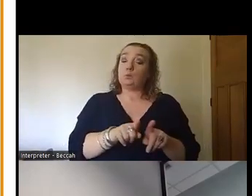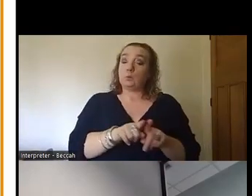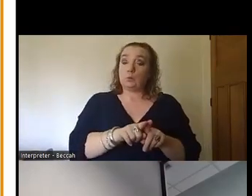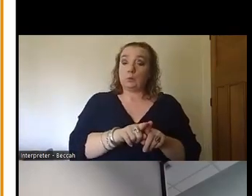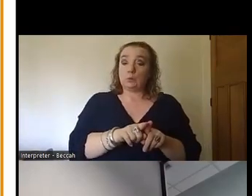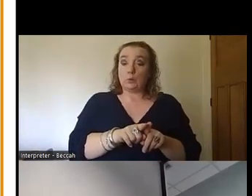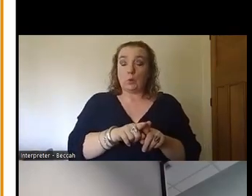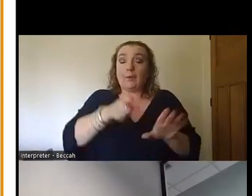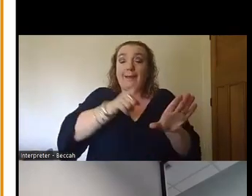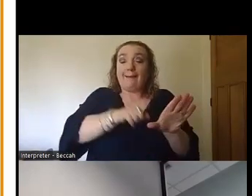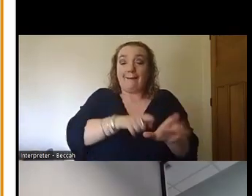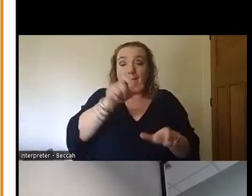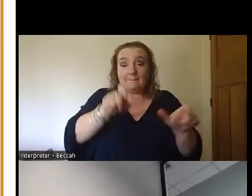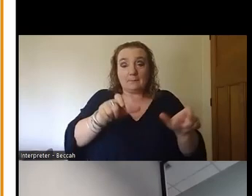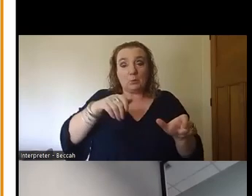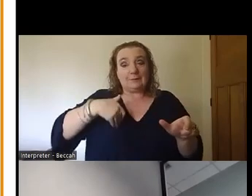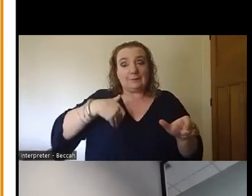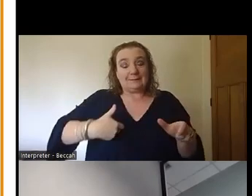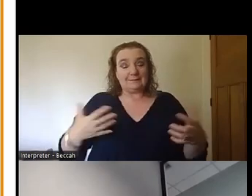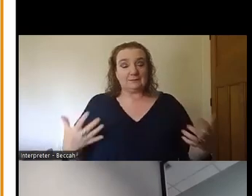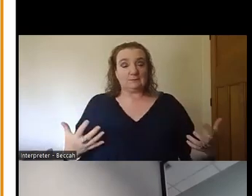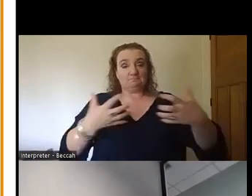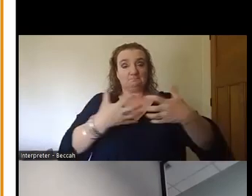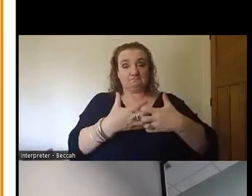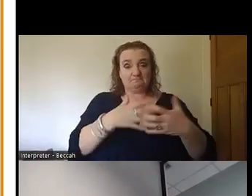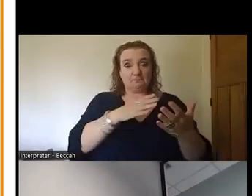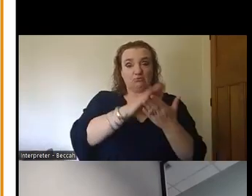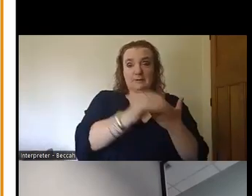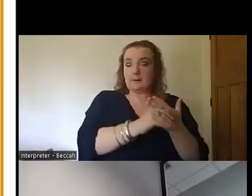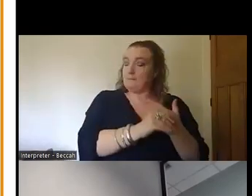need to fit our curriculum rather than our curriculum